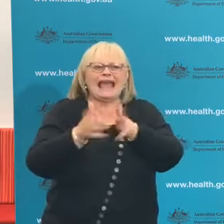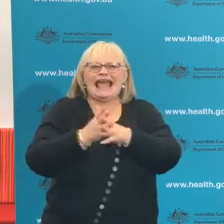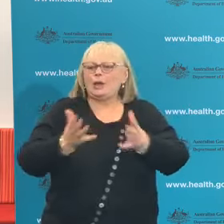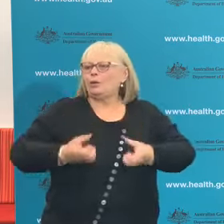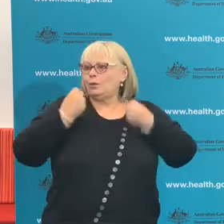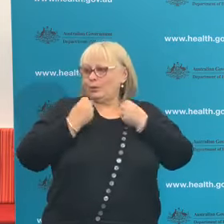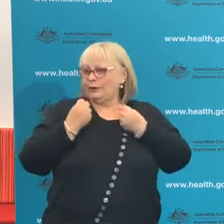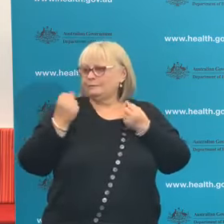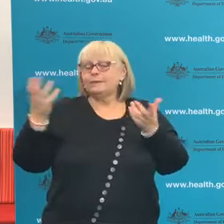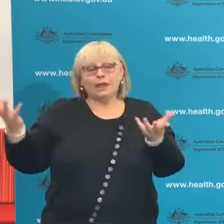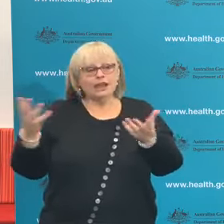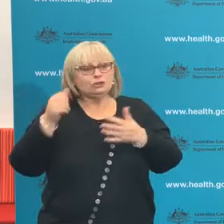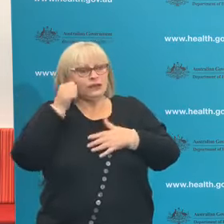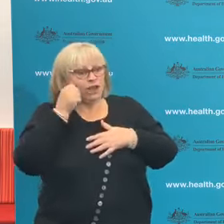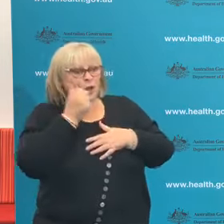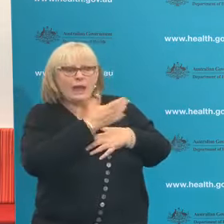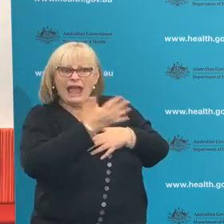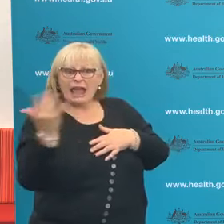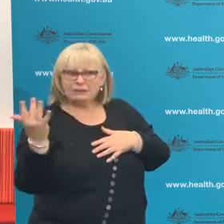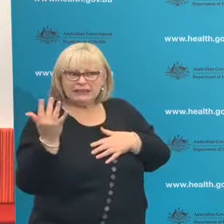but do you have numbers? How does it compare to say a month ago?